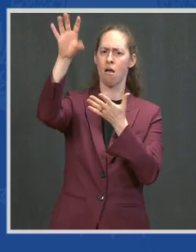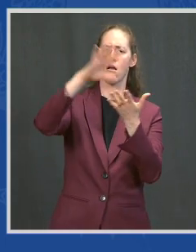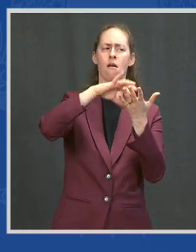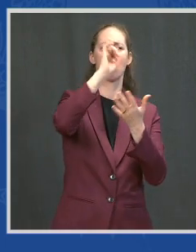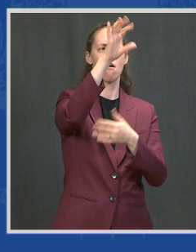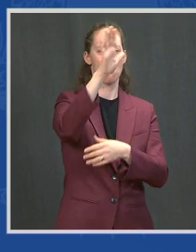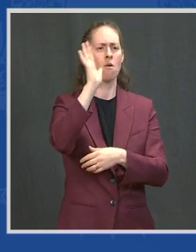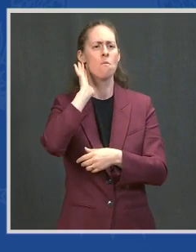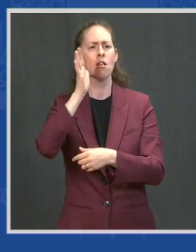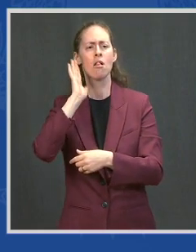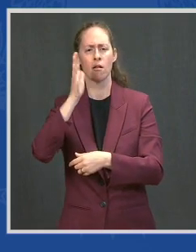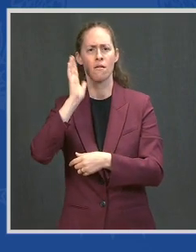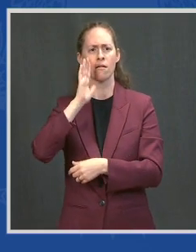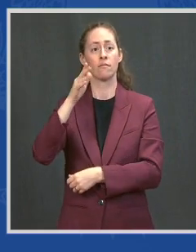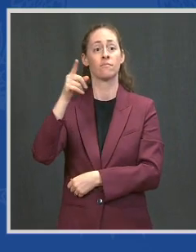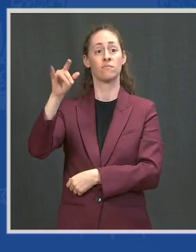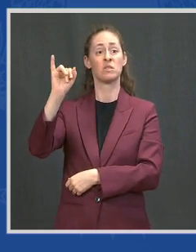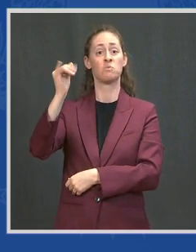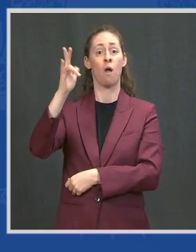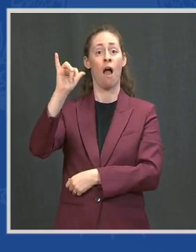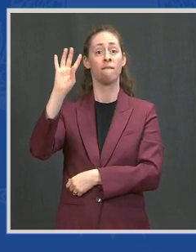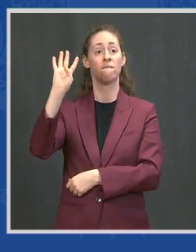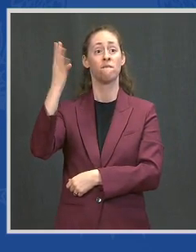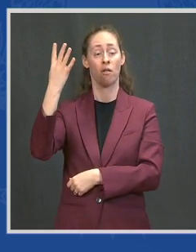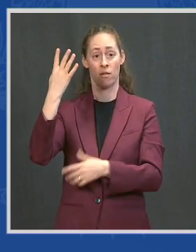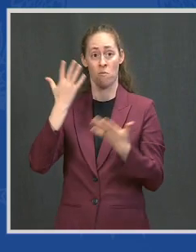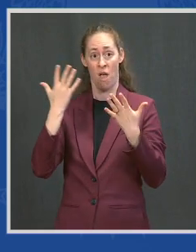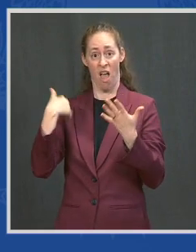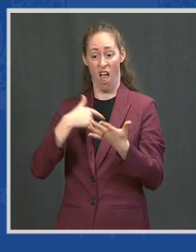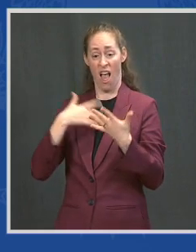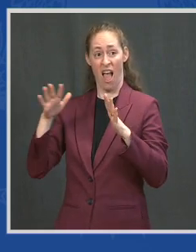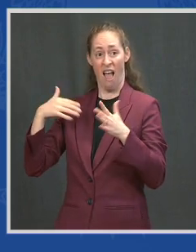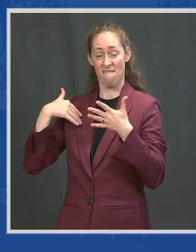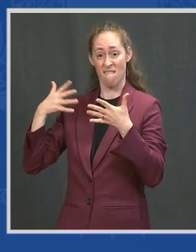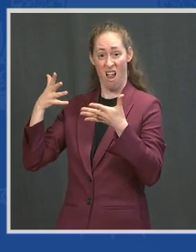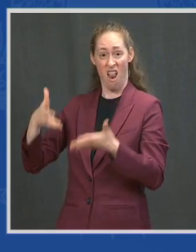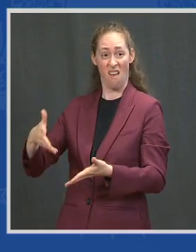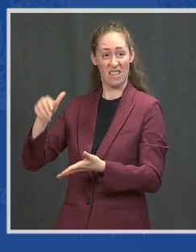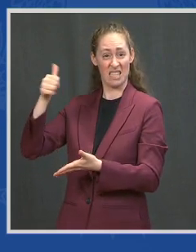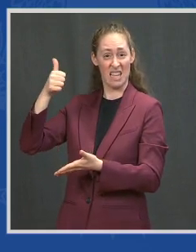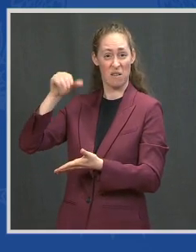have sent about 10 percent of what we have to other nations, including some of the ones you mentioned.